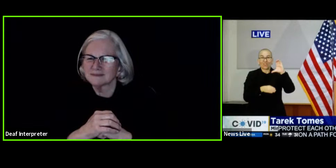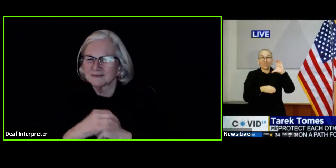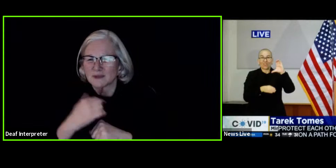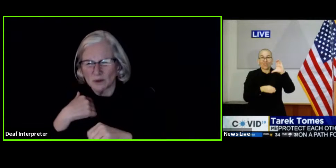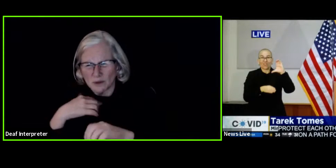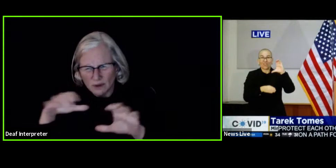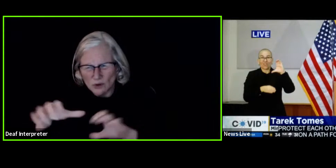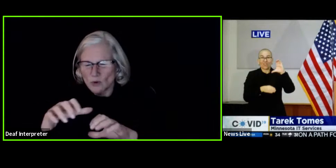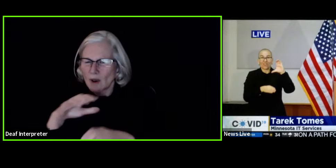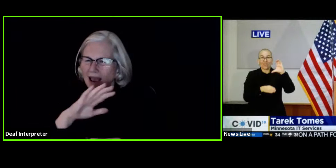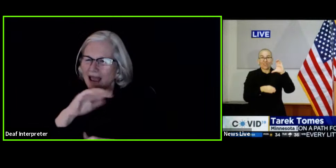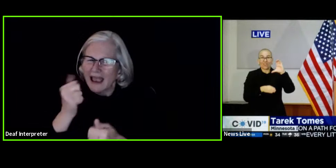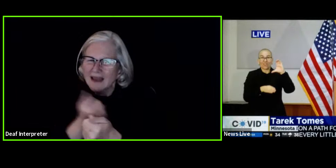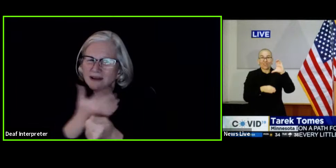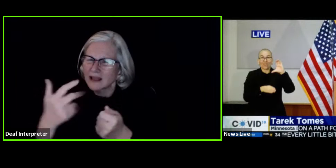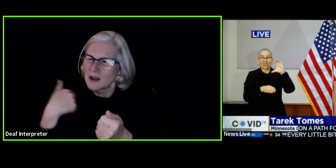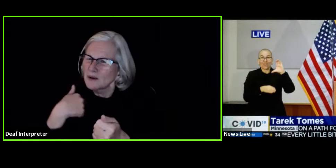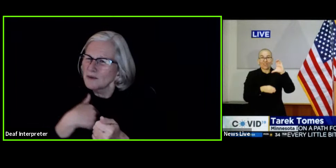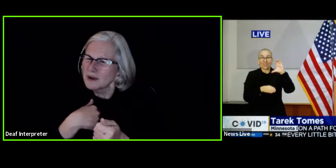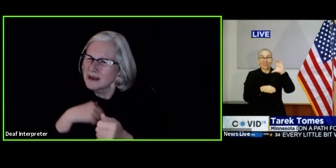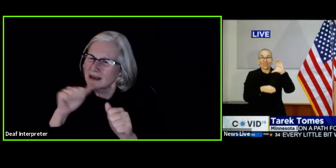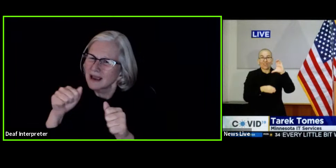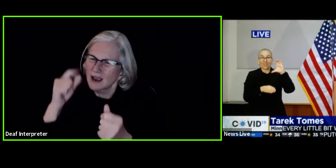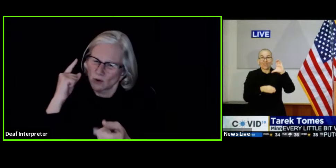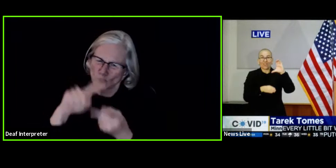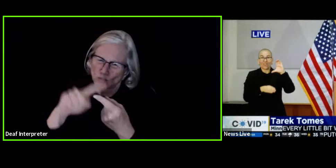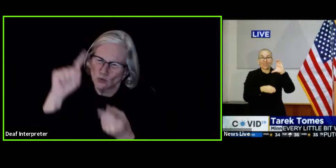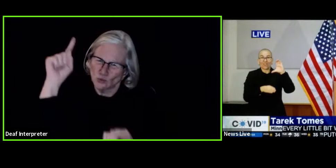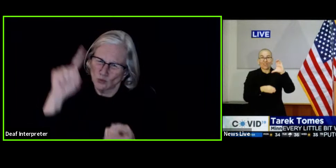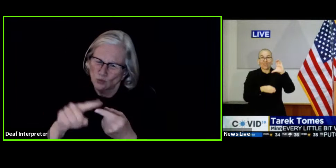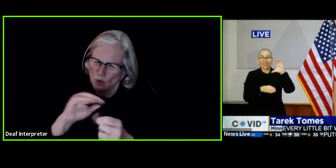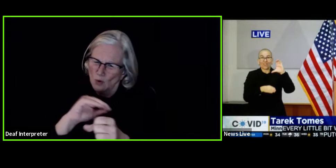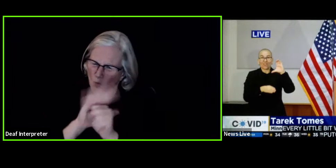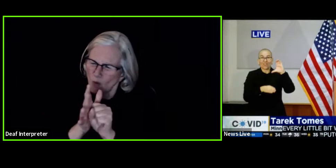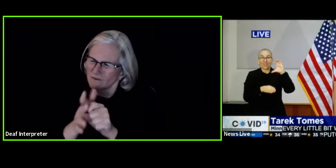THE EXPOSURE NOTIFICATION TECHNOLOGY IN COVIDawareMN PROVIDES OUR STATE